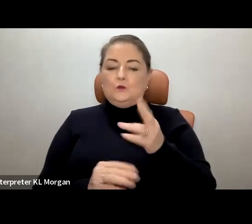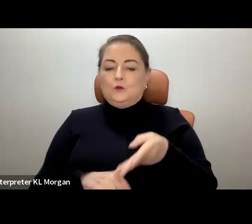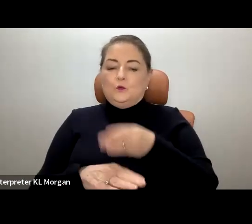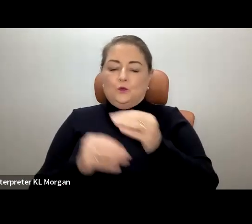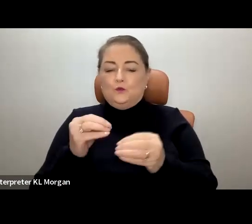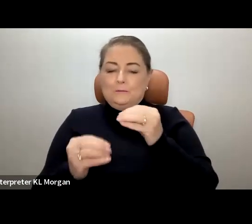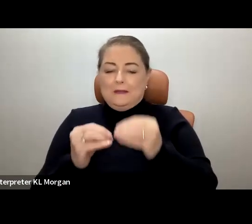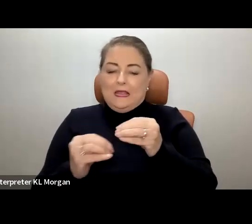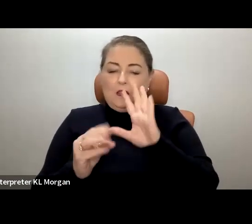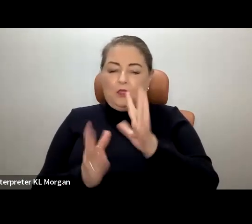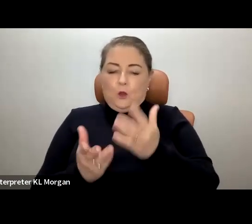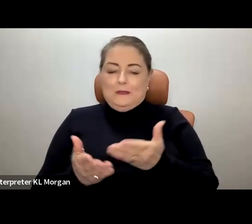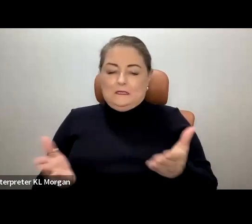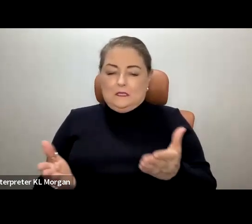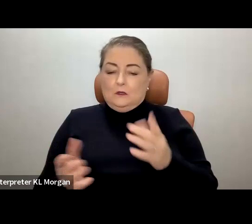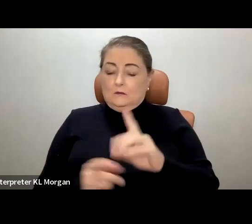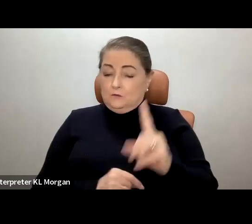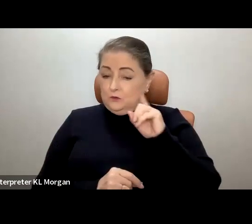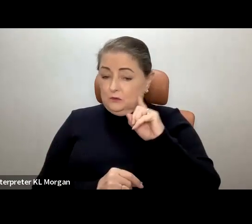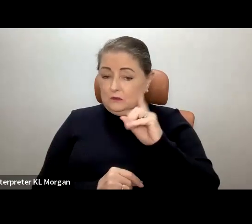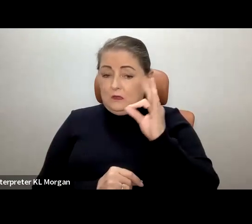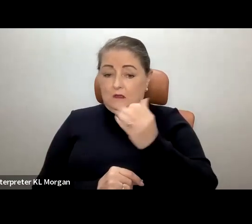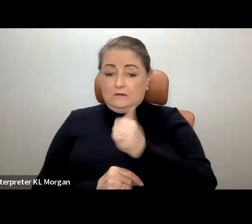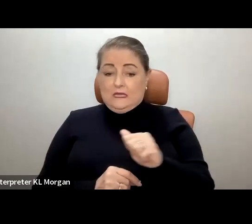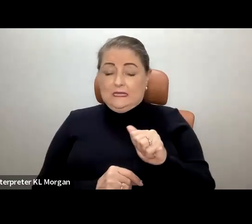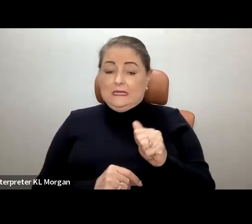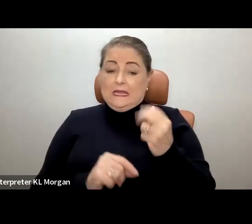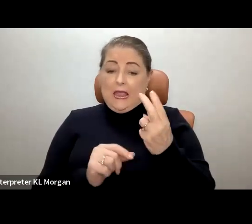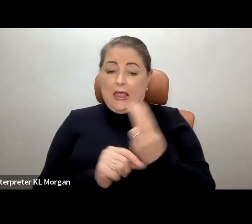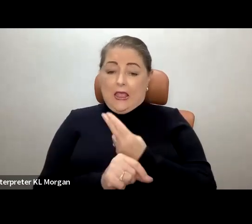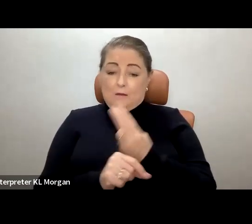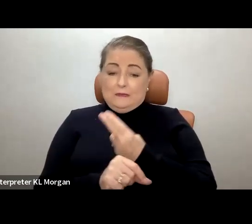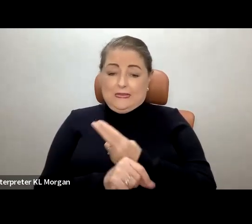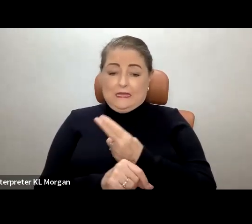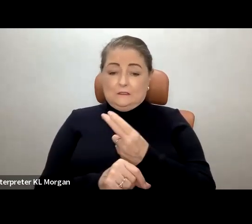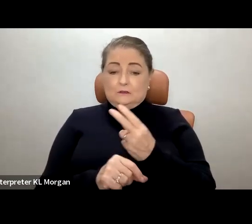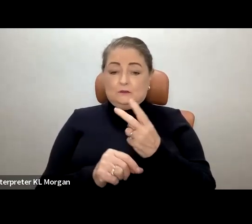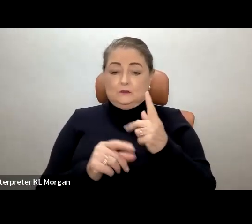such applications to promoting ally use.